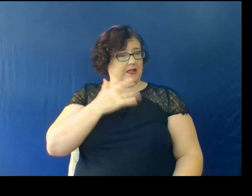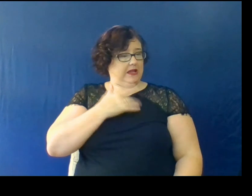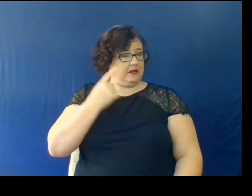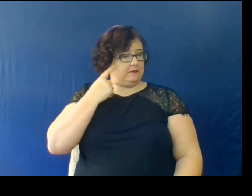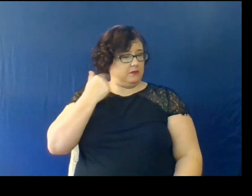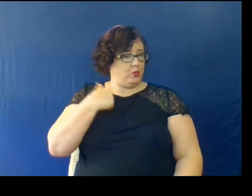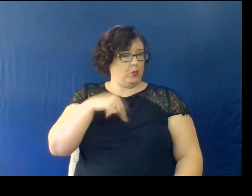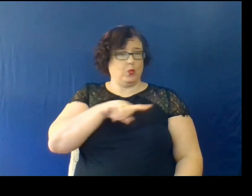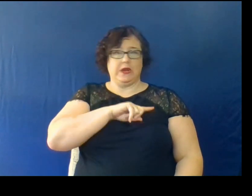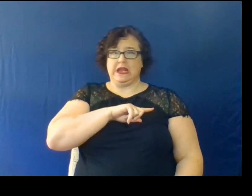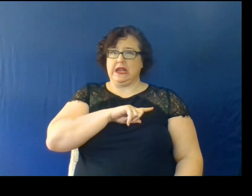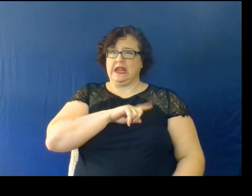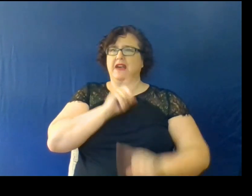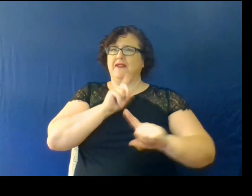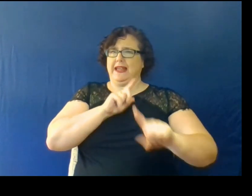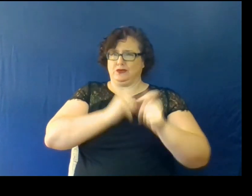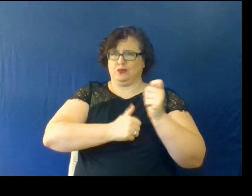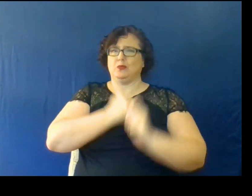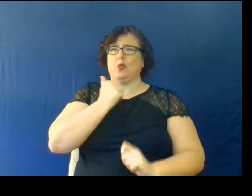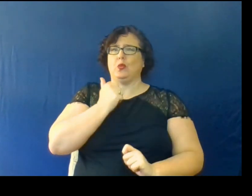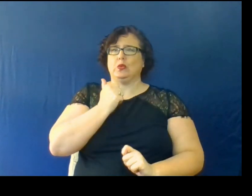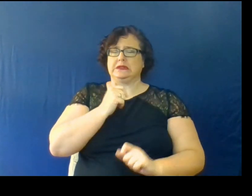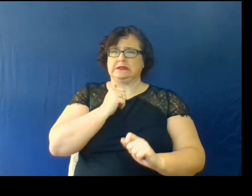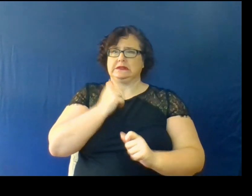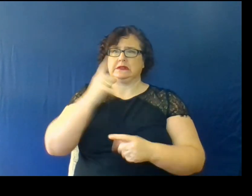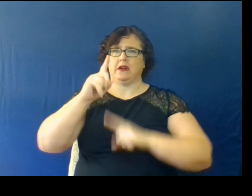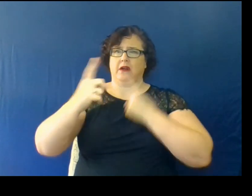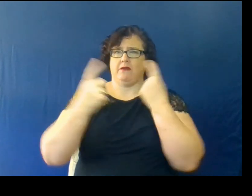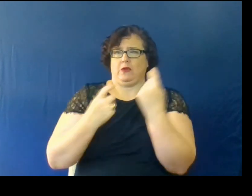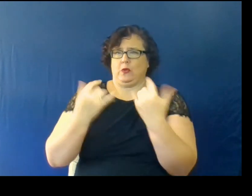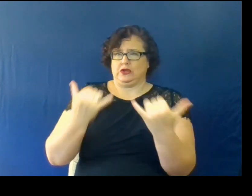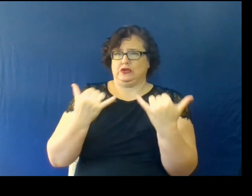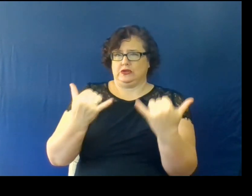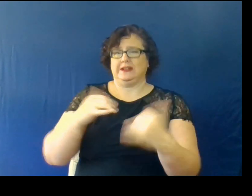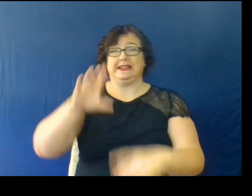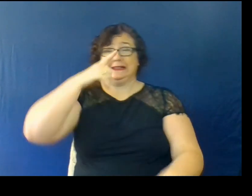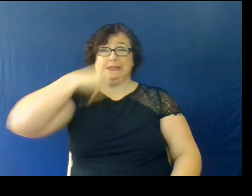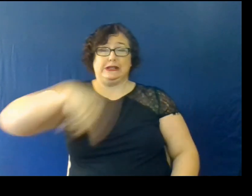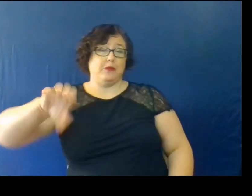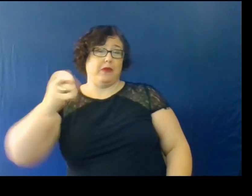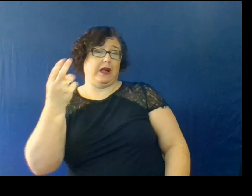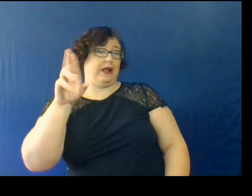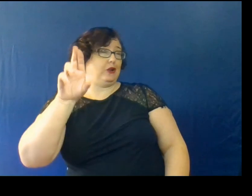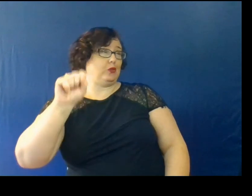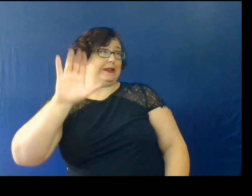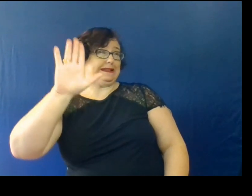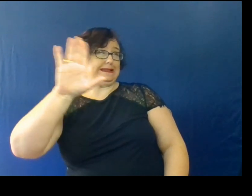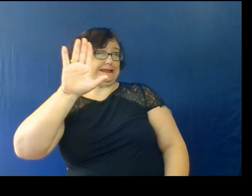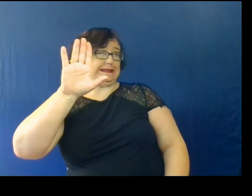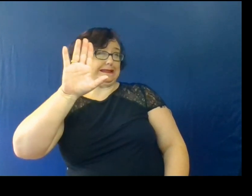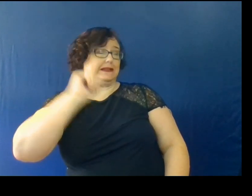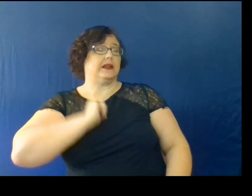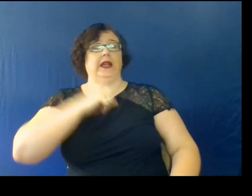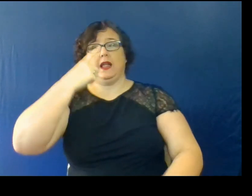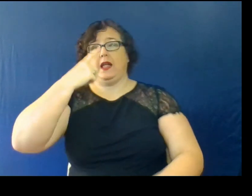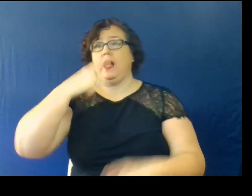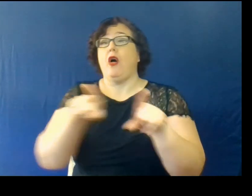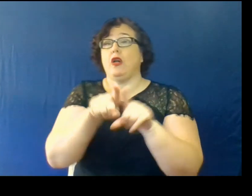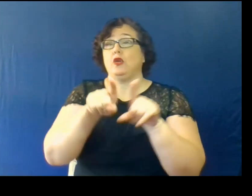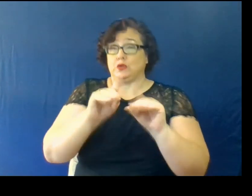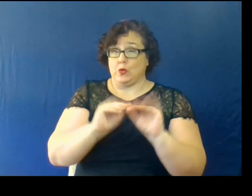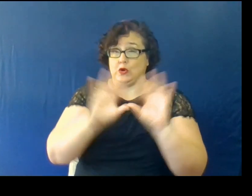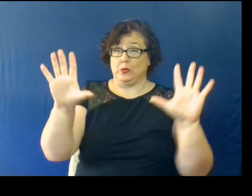answered most of the questions here. So if I could also clarify that actually Saturday, October 24th